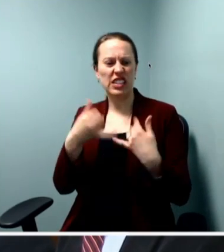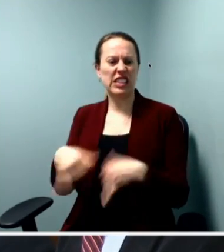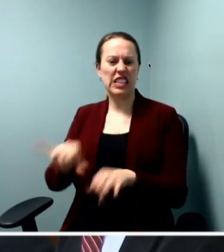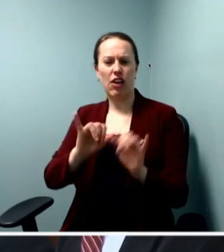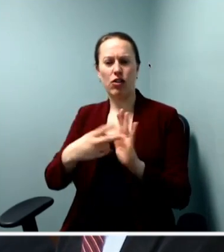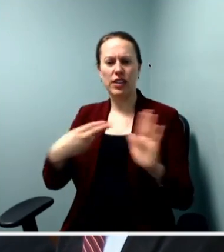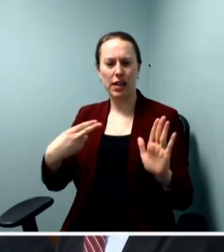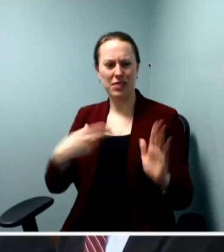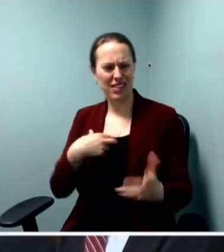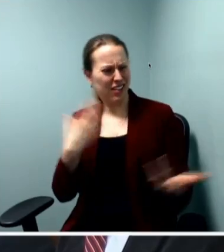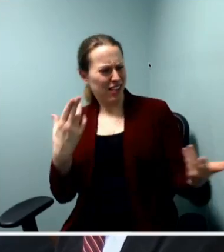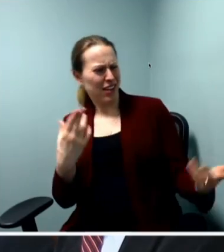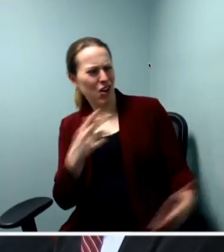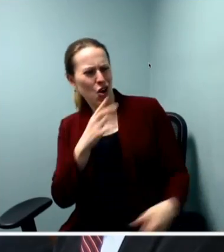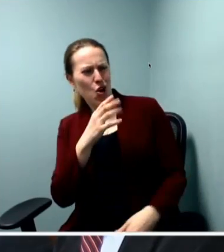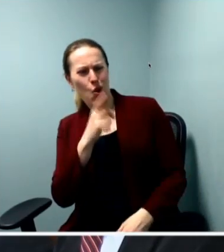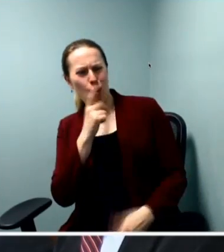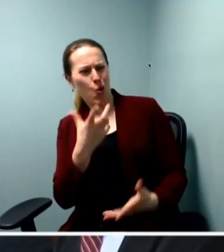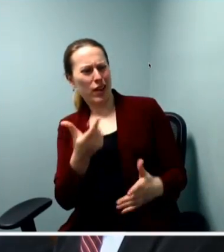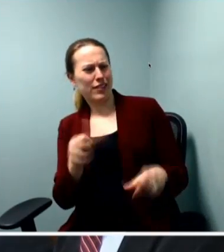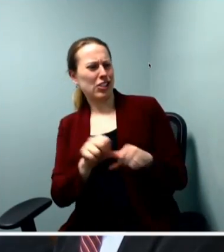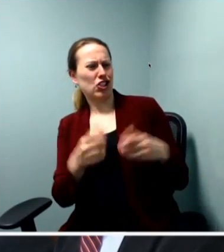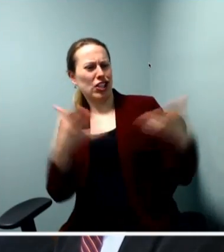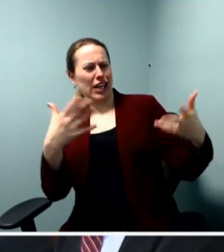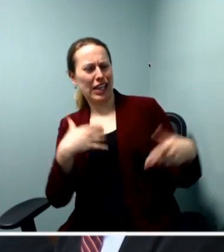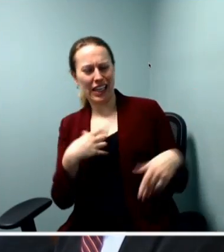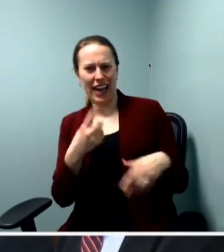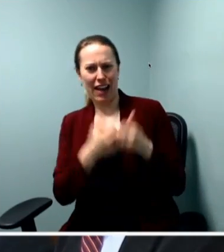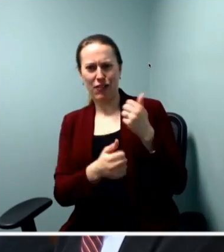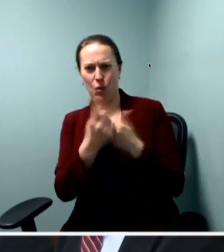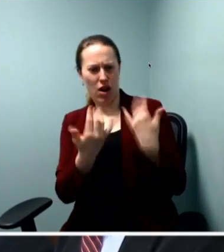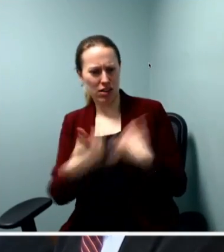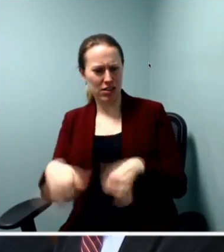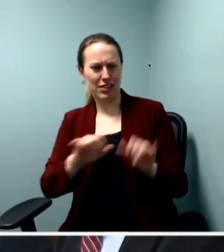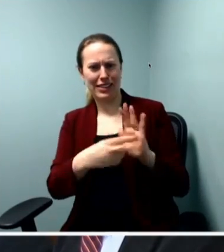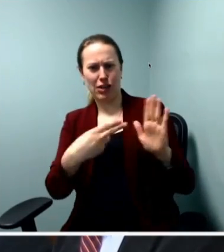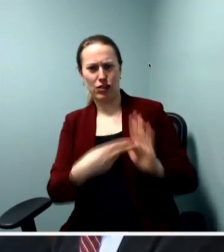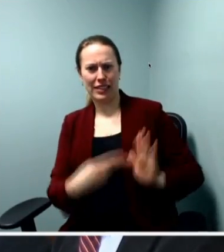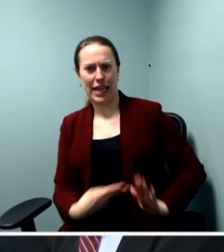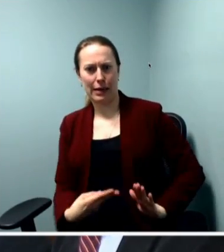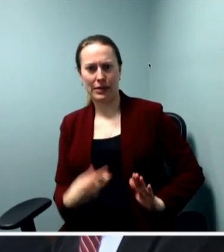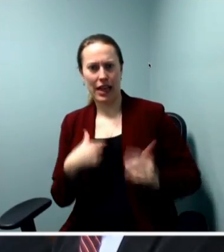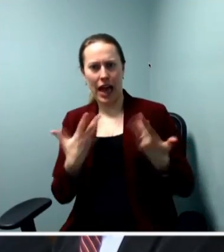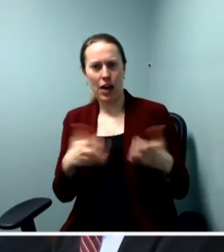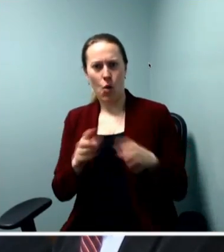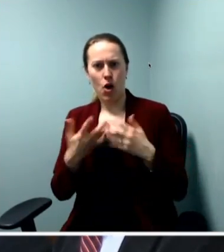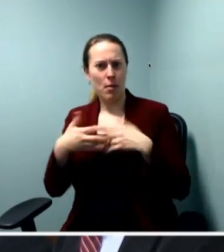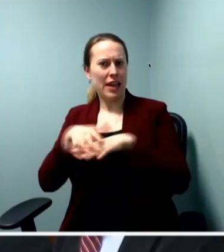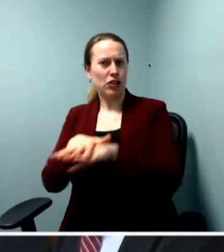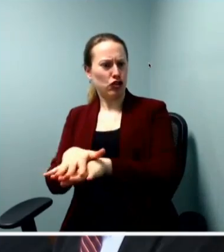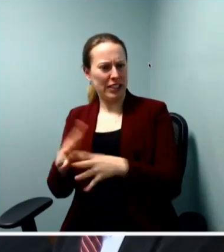It's like I don't want to mainstream. Like-- and from that thing, I thought, we got to make our own images.